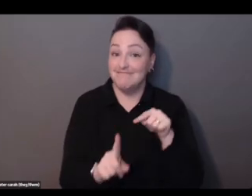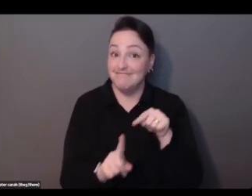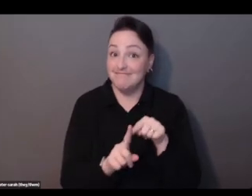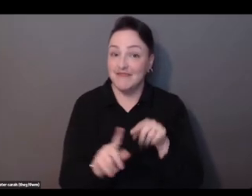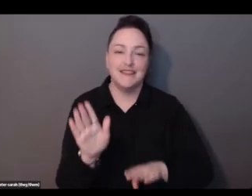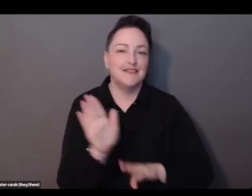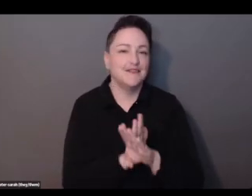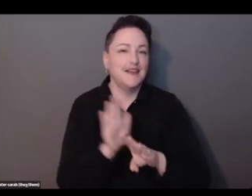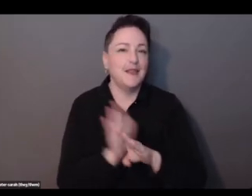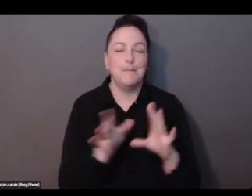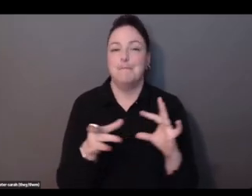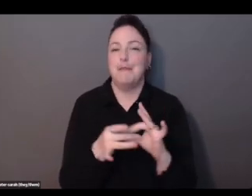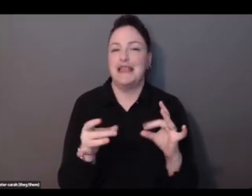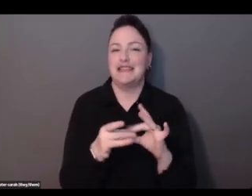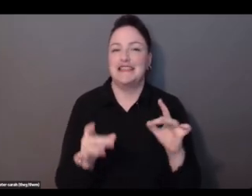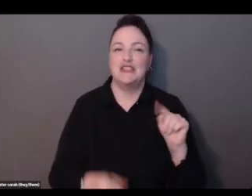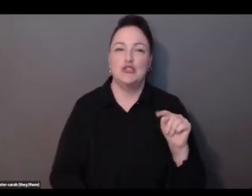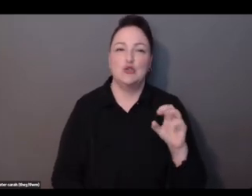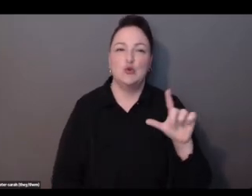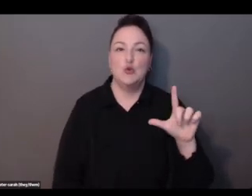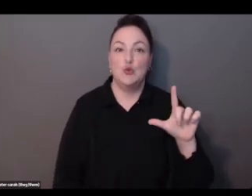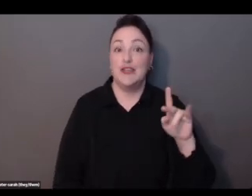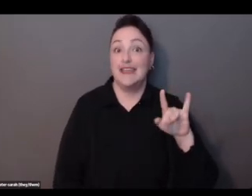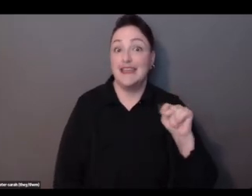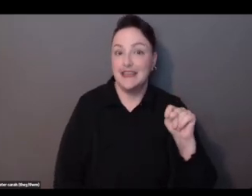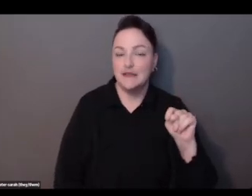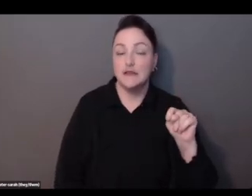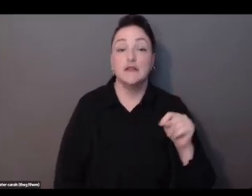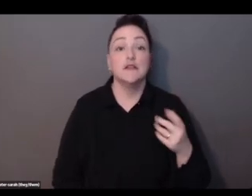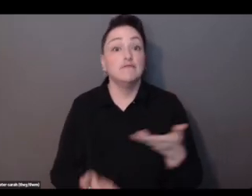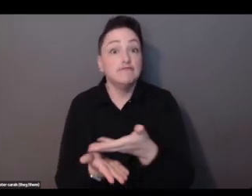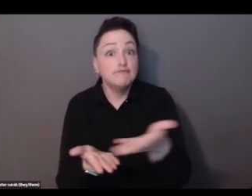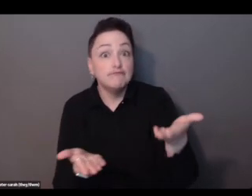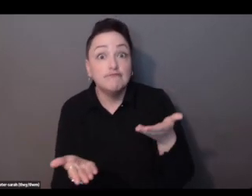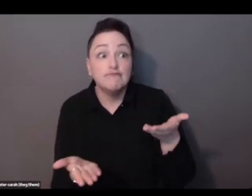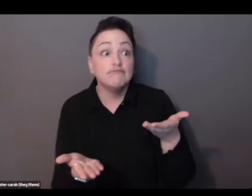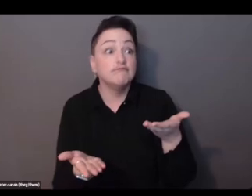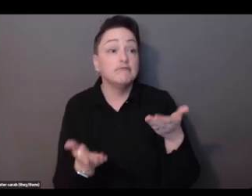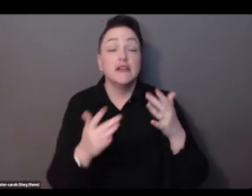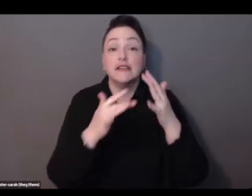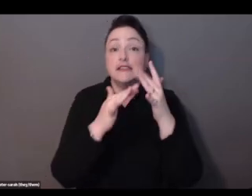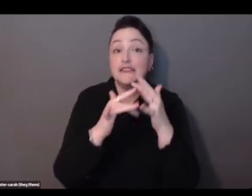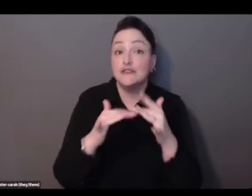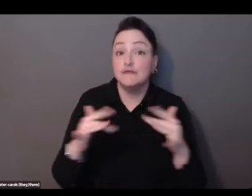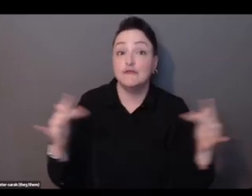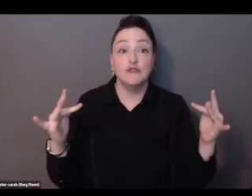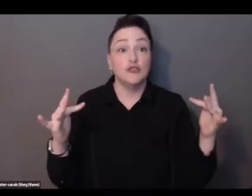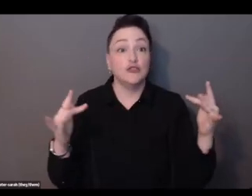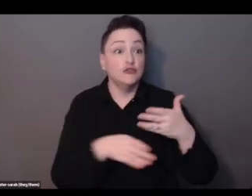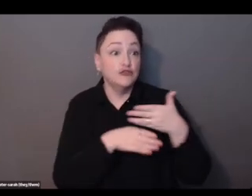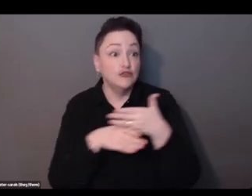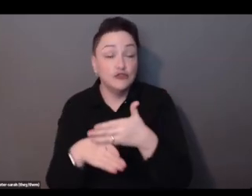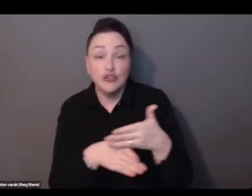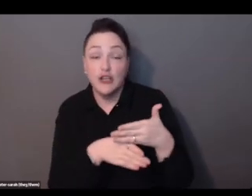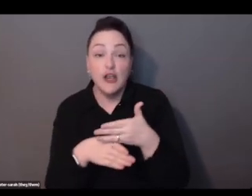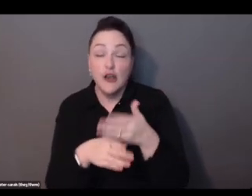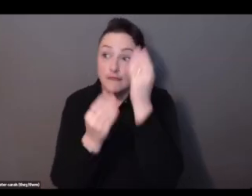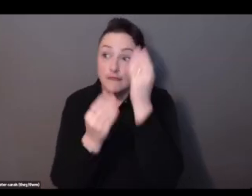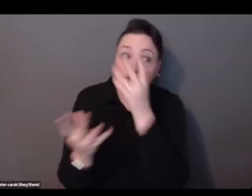tool kits to help diversified stakeholders share information about the data dashboard with their networks and stakeholders.